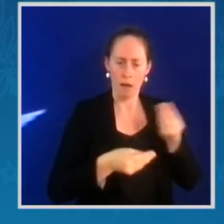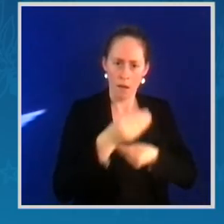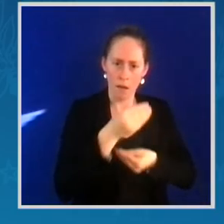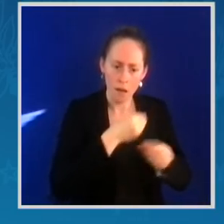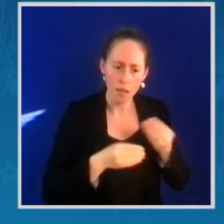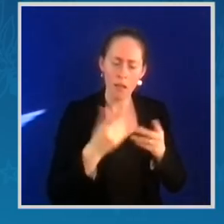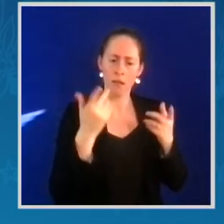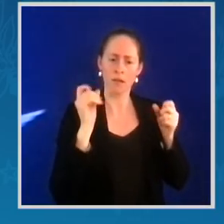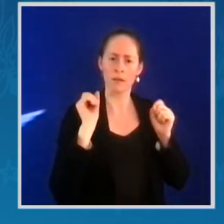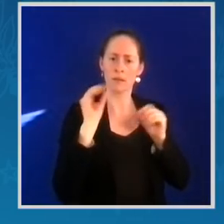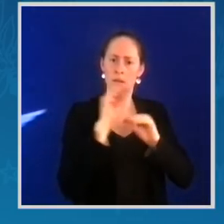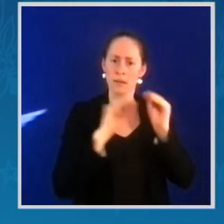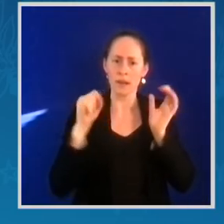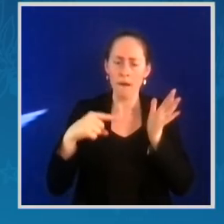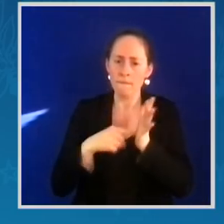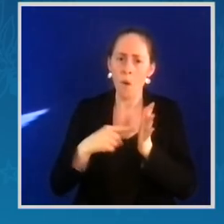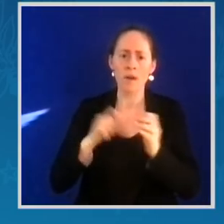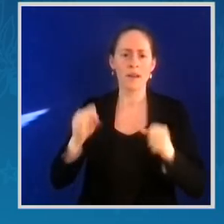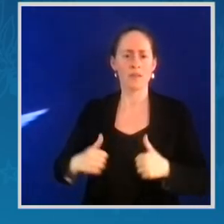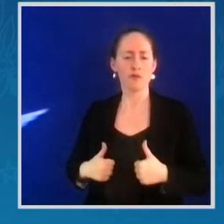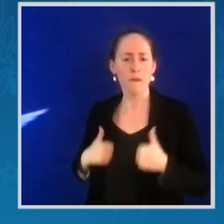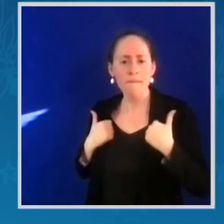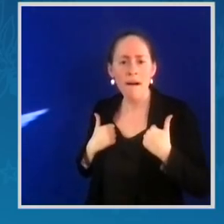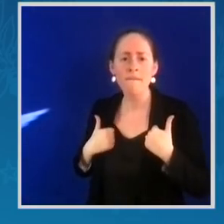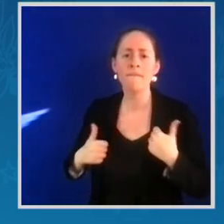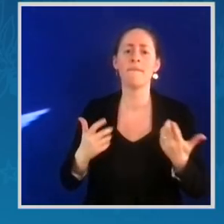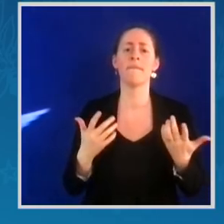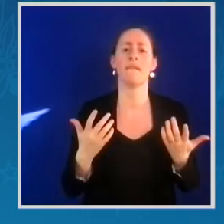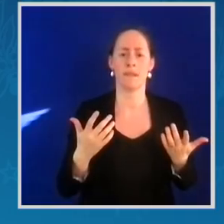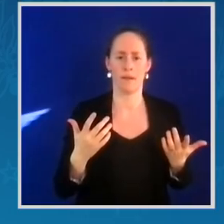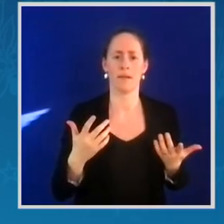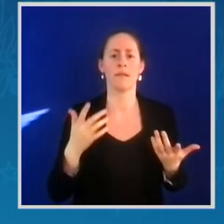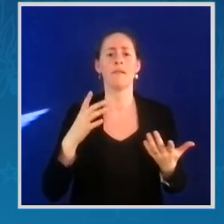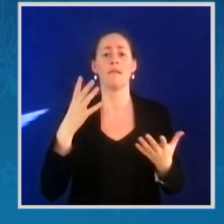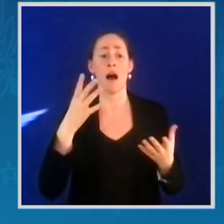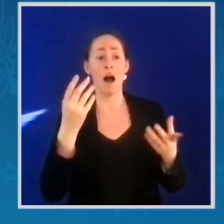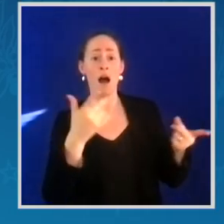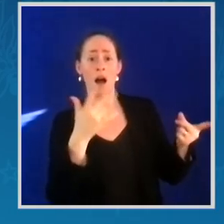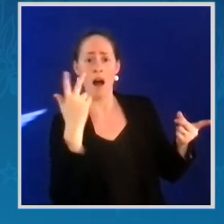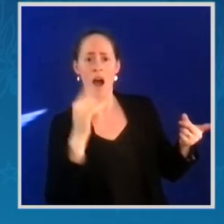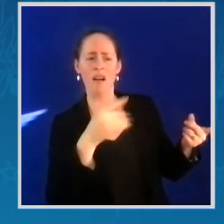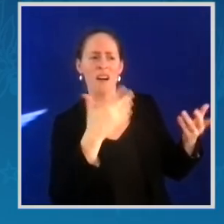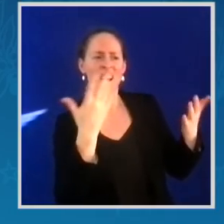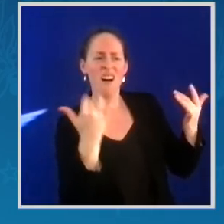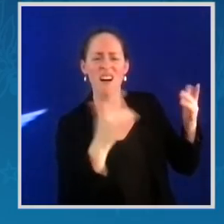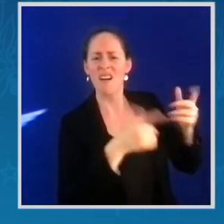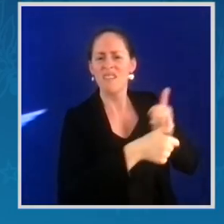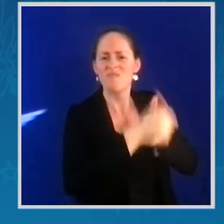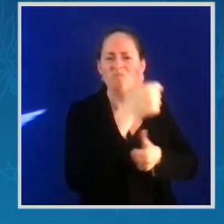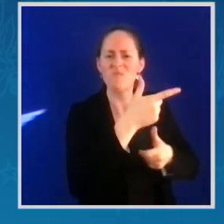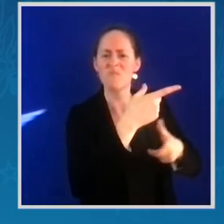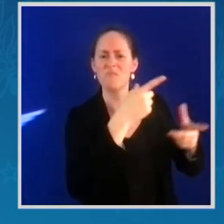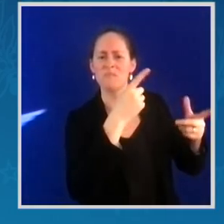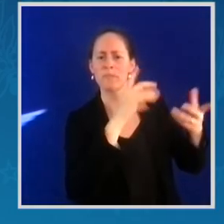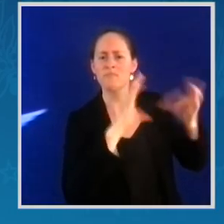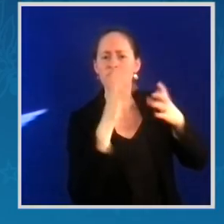They want to have corruption addressed so that it doesn't impede their ability to get the resources